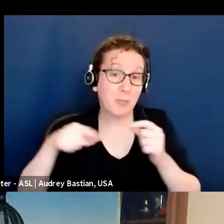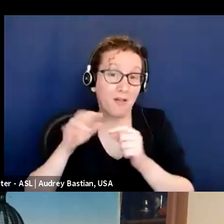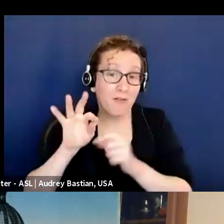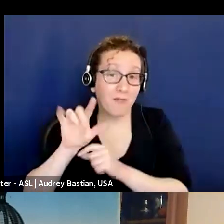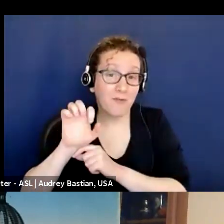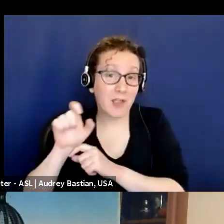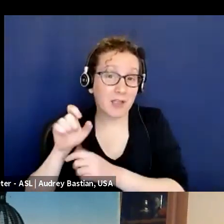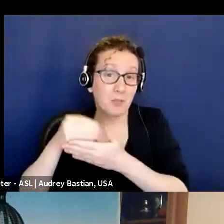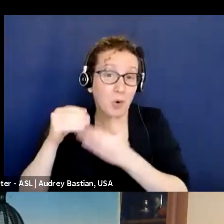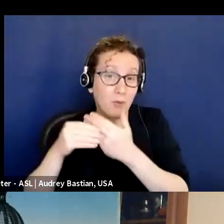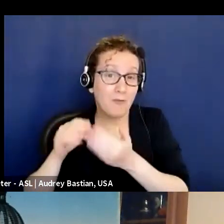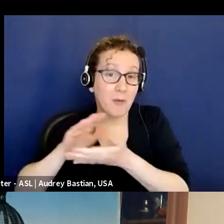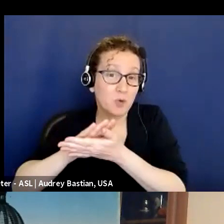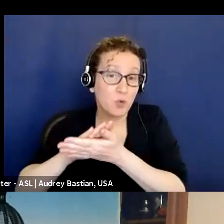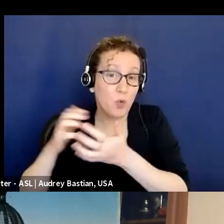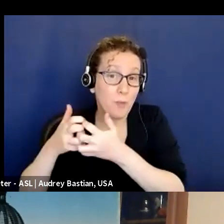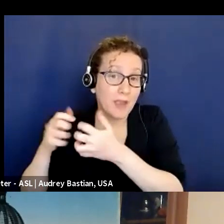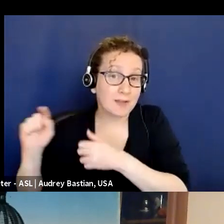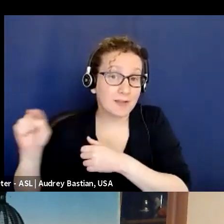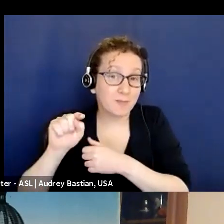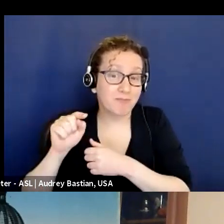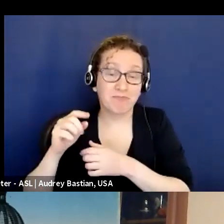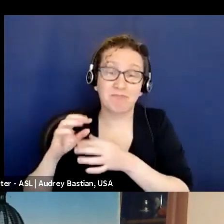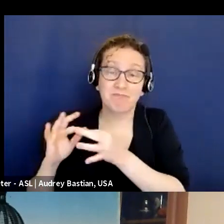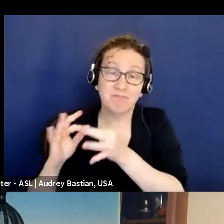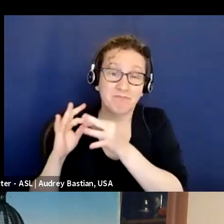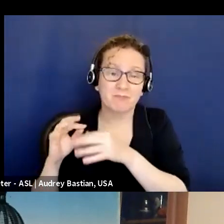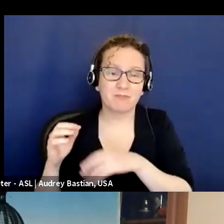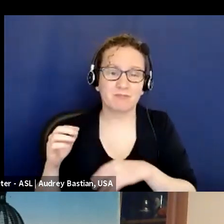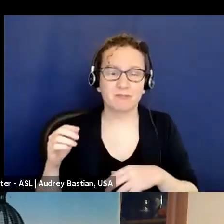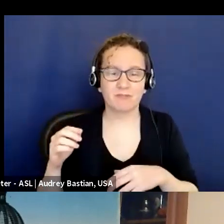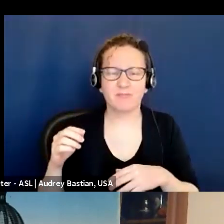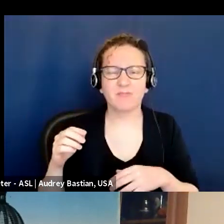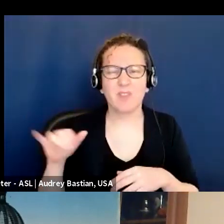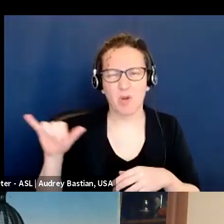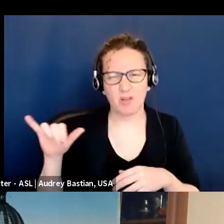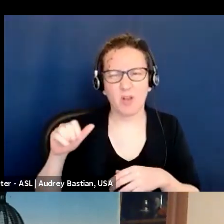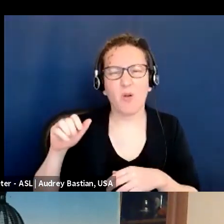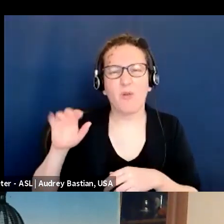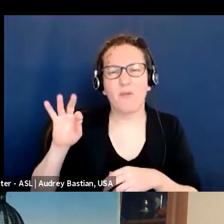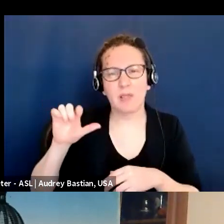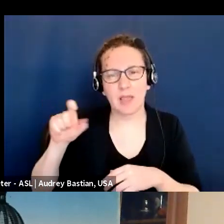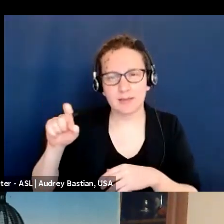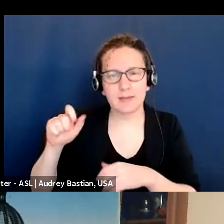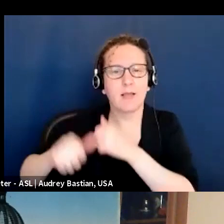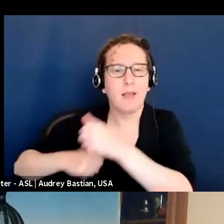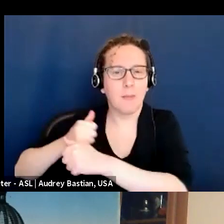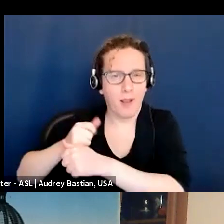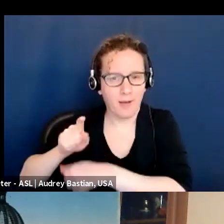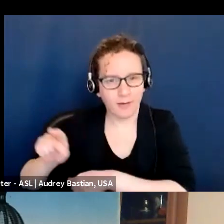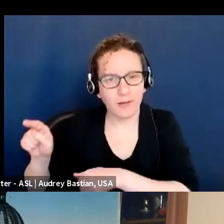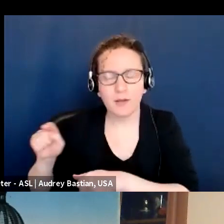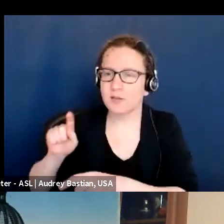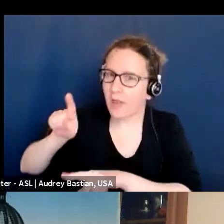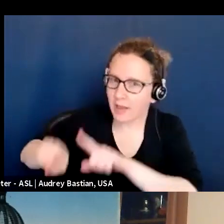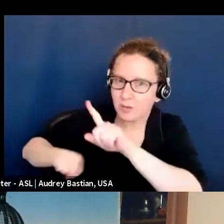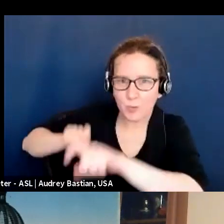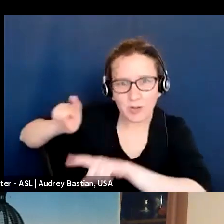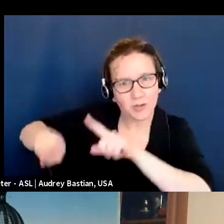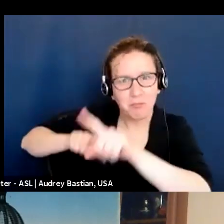my schoolmates who were alumni of FLEX program. And I asked many questions really. I would call